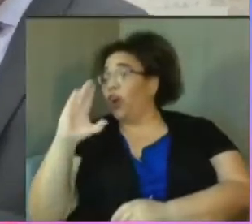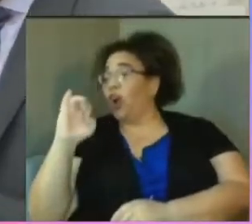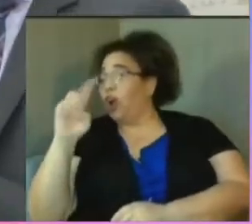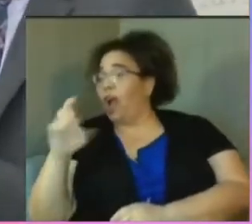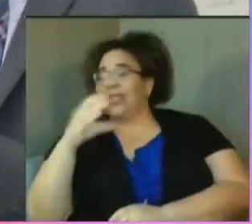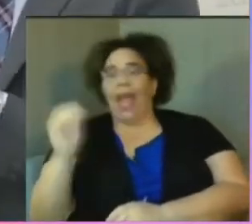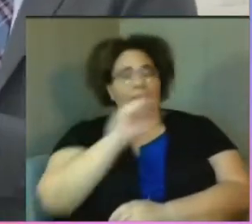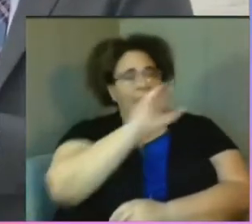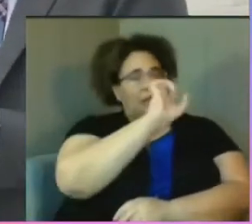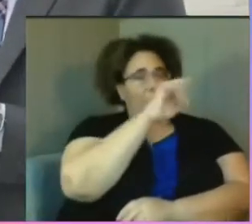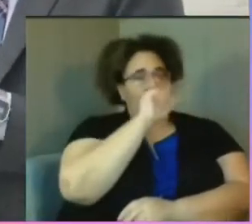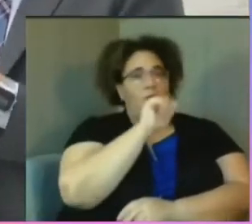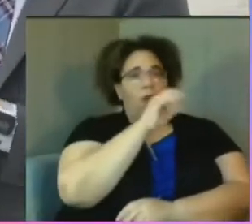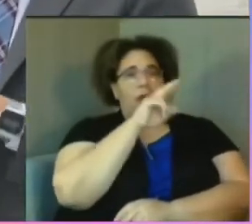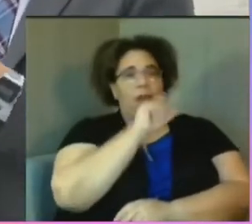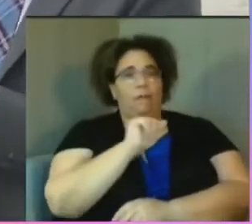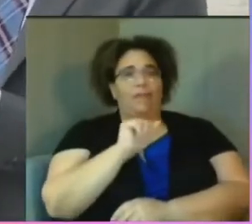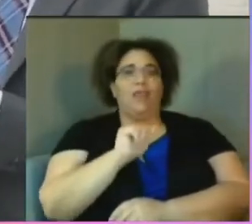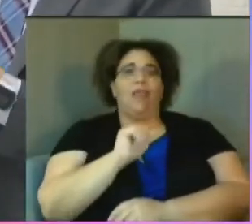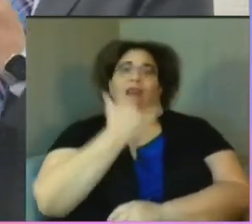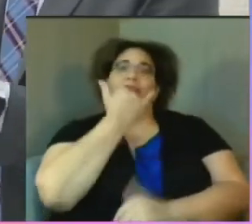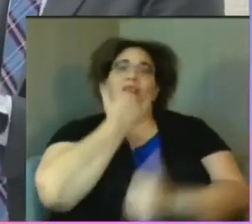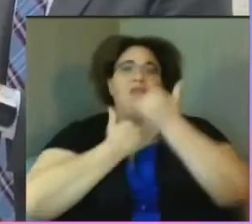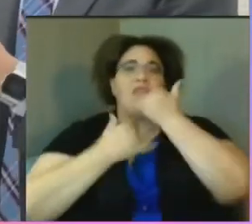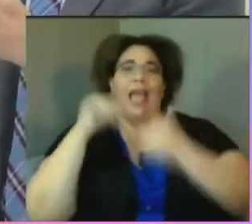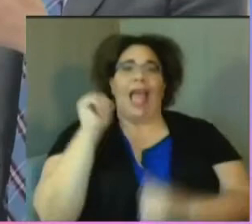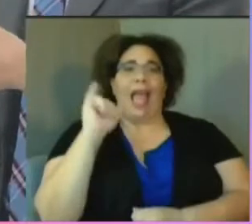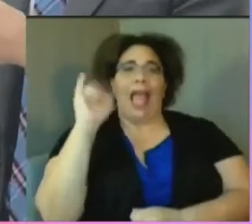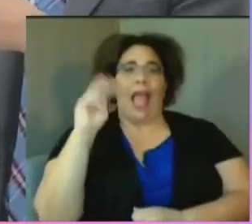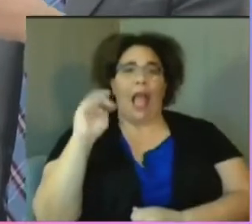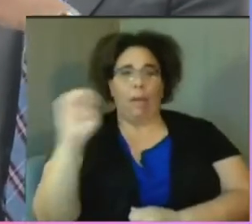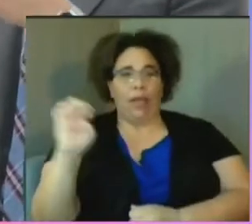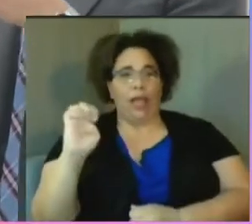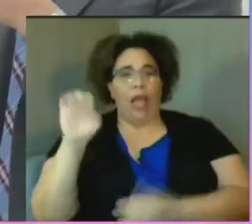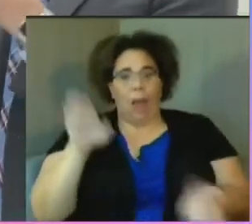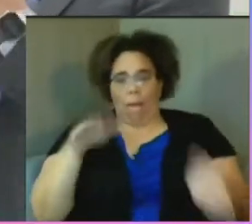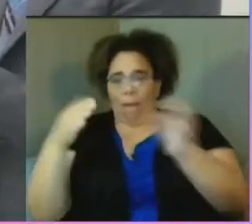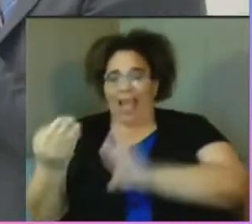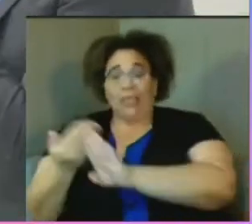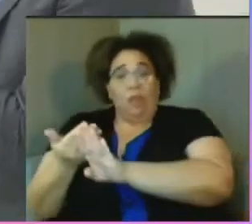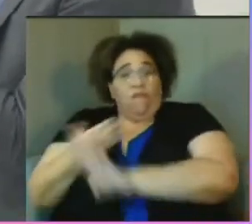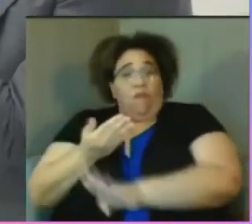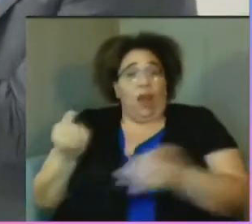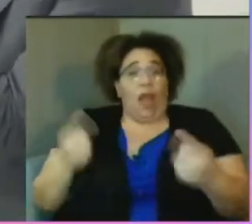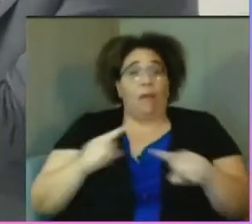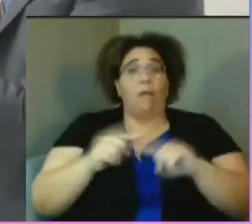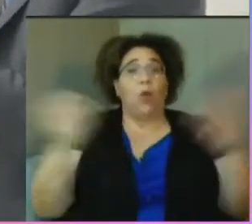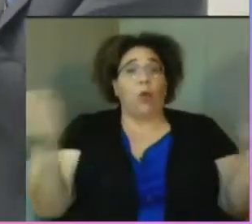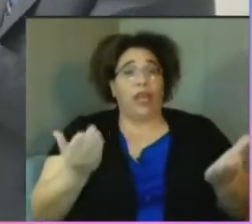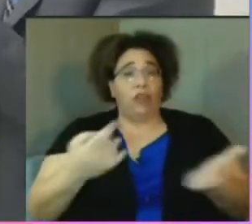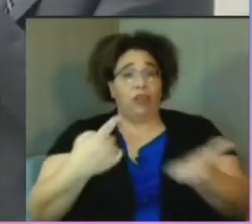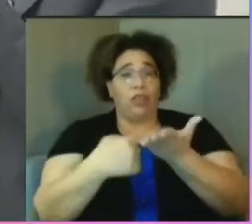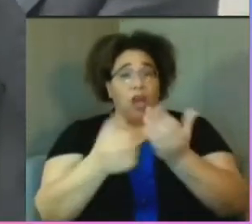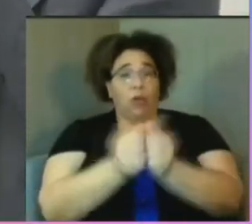Unfortunately, Amy passed last month right before the ruling but we are here to talk with Chase who is booked and busy,